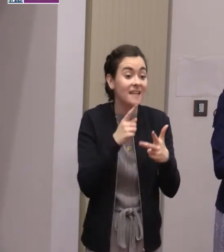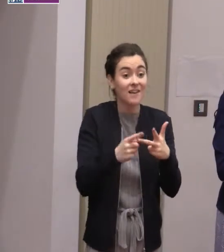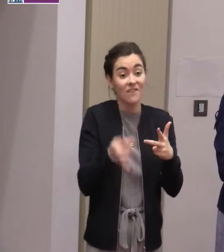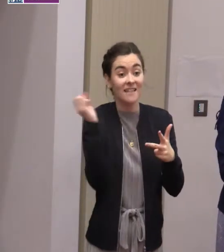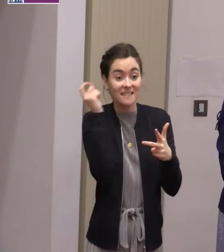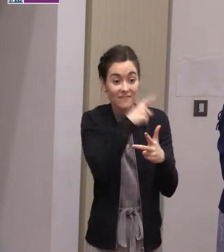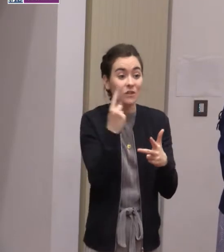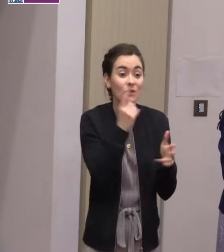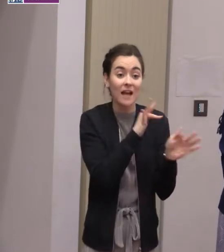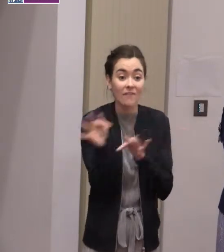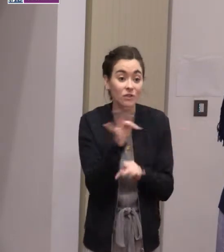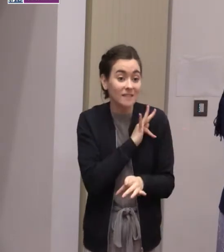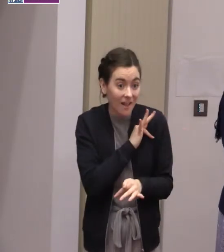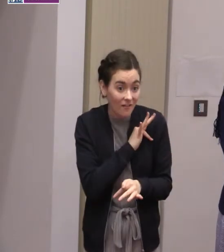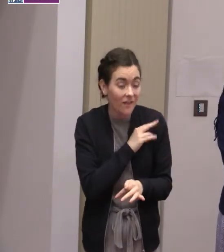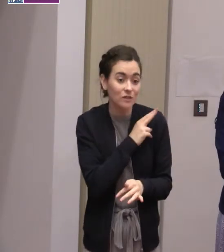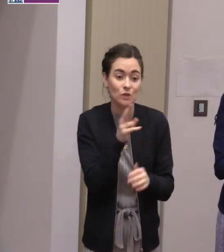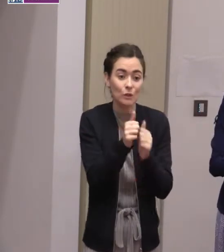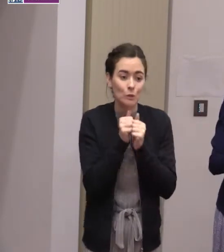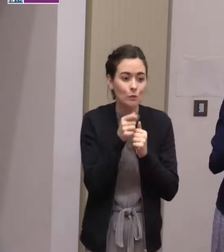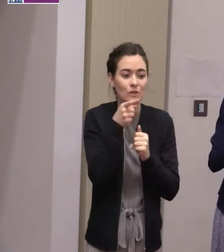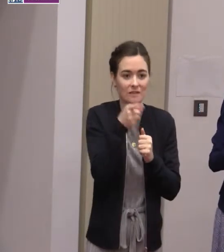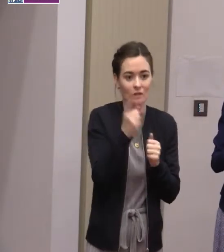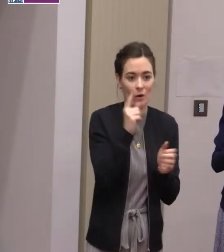to look after herself and, therefore, would find it difficult to have custody of the young